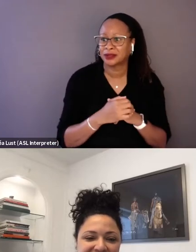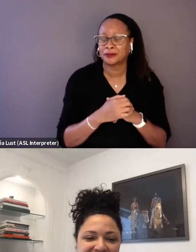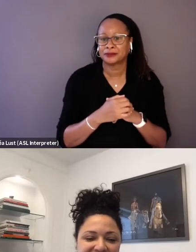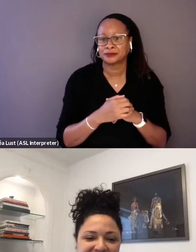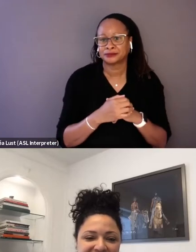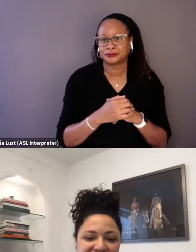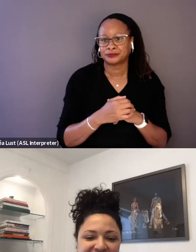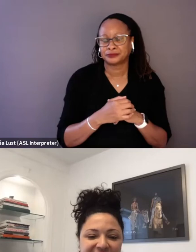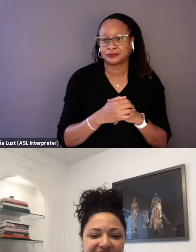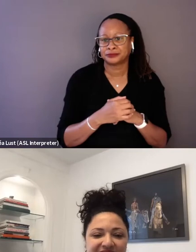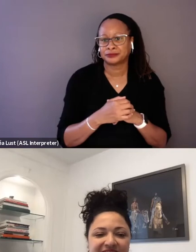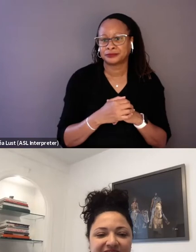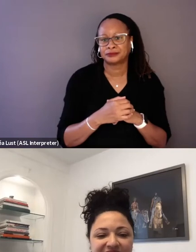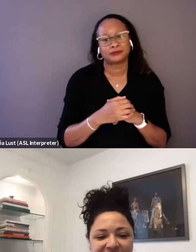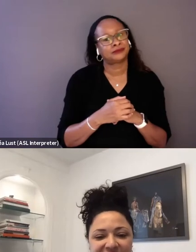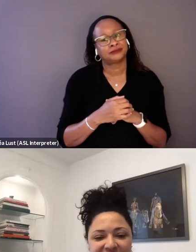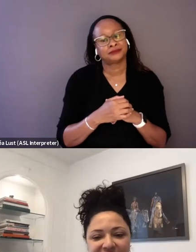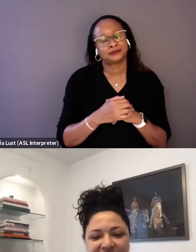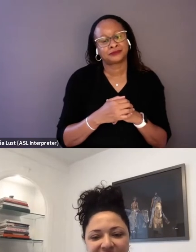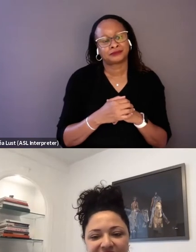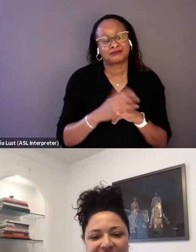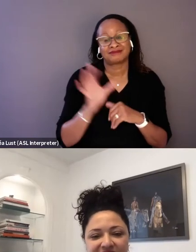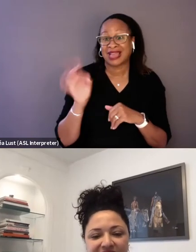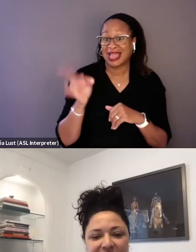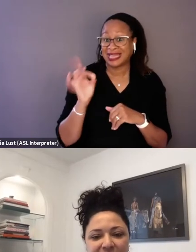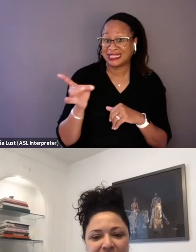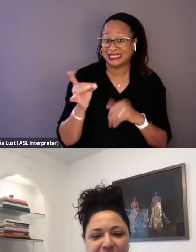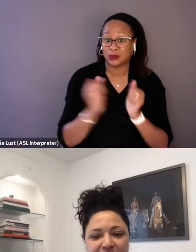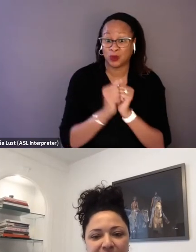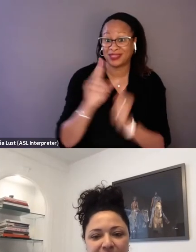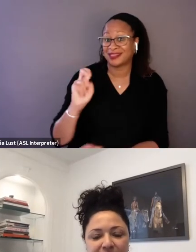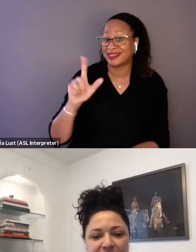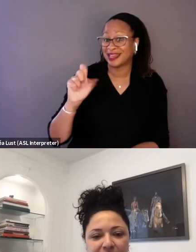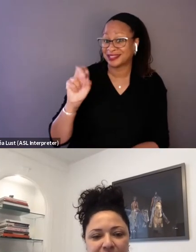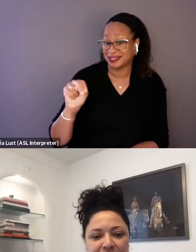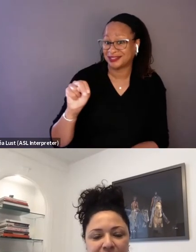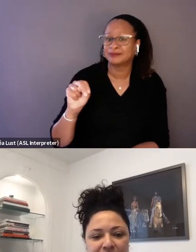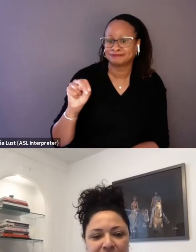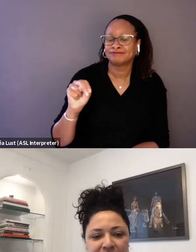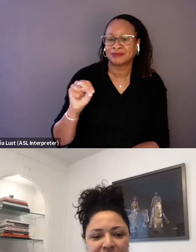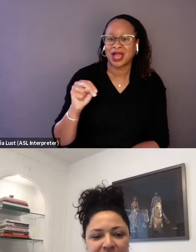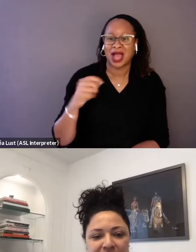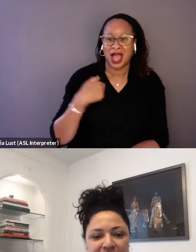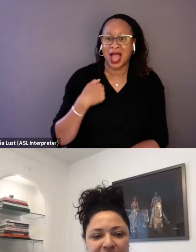you know the '80s episode, for example with Nelson, I believe our directors were probably born in the '80s,